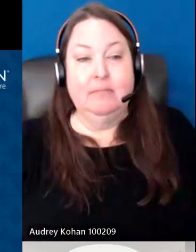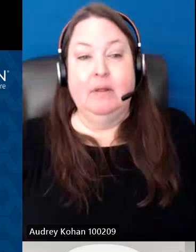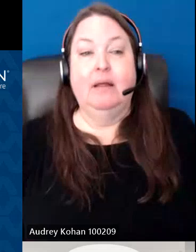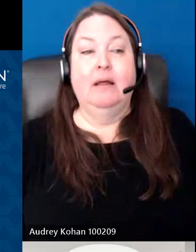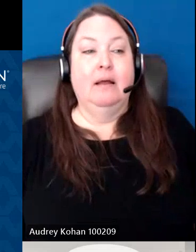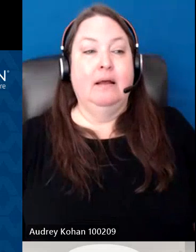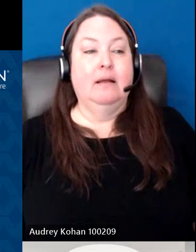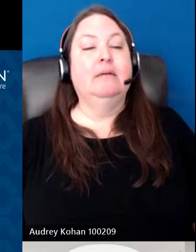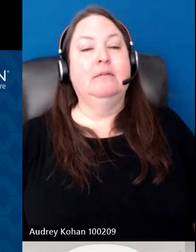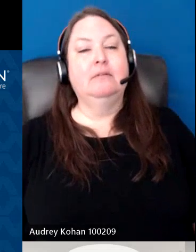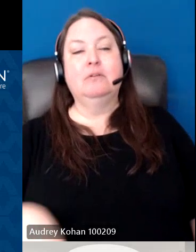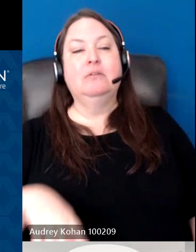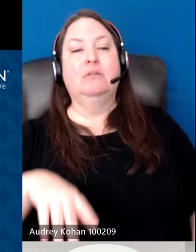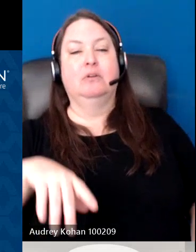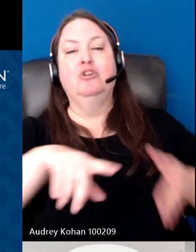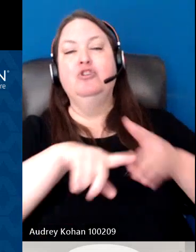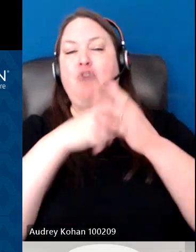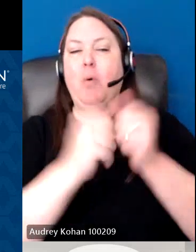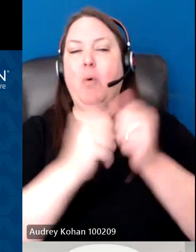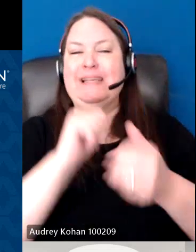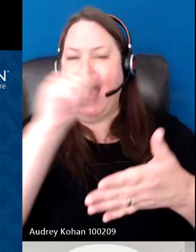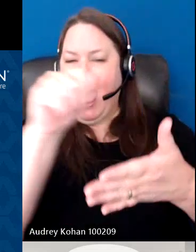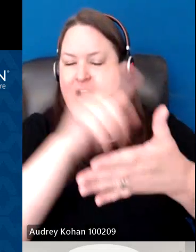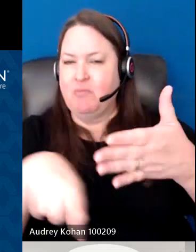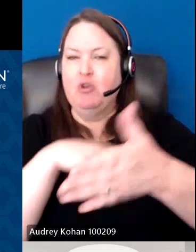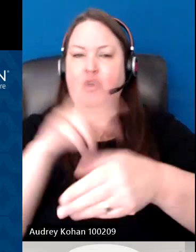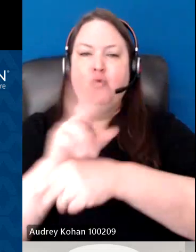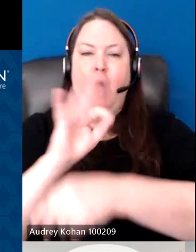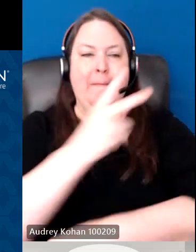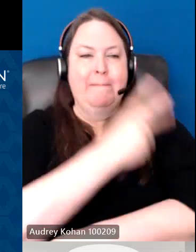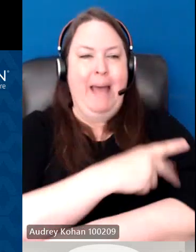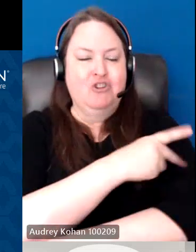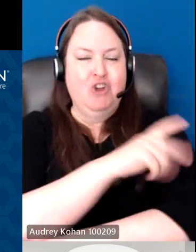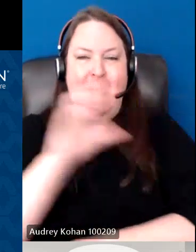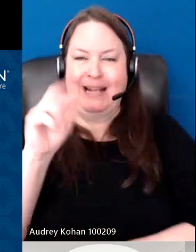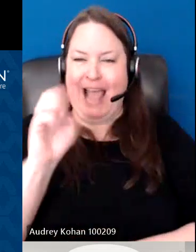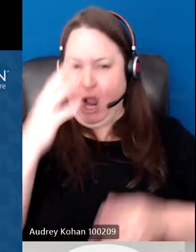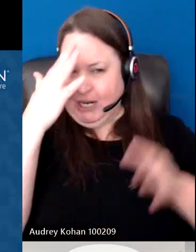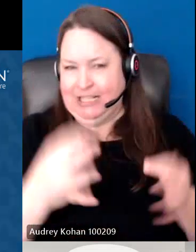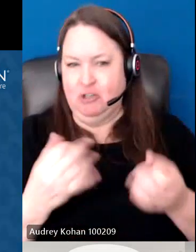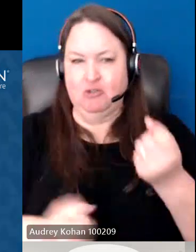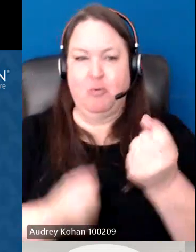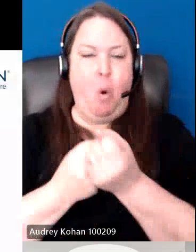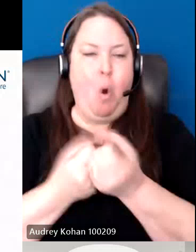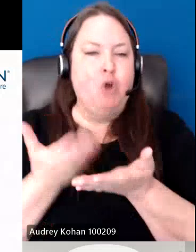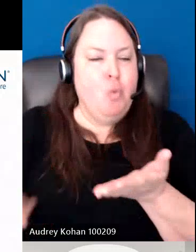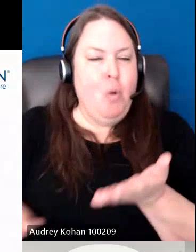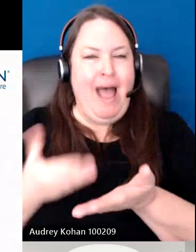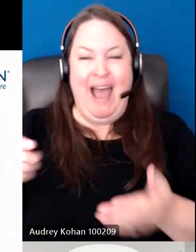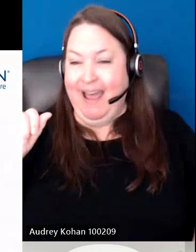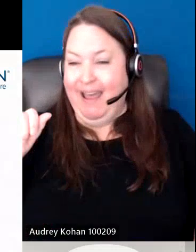and we'll start with non-discrimination and the use of patient care decision support tools and Ai